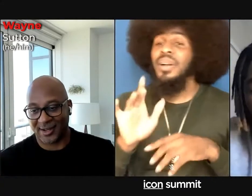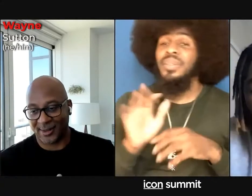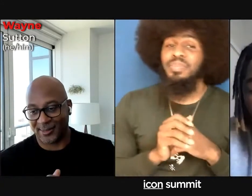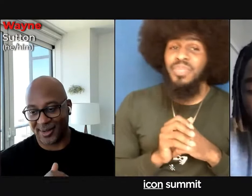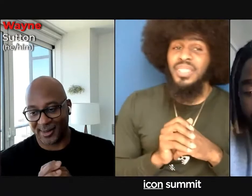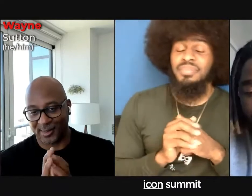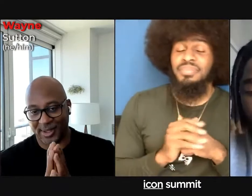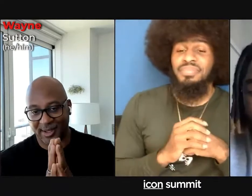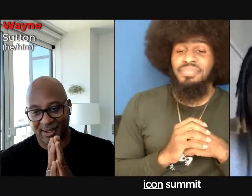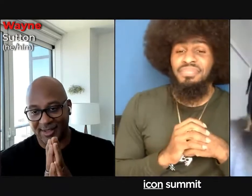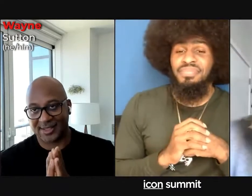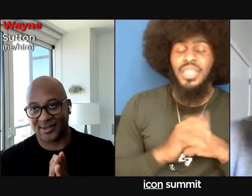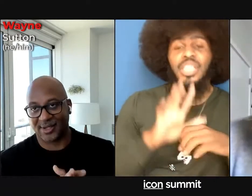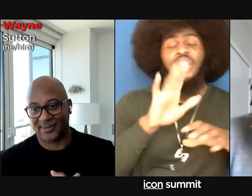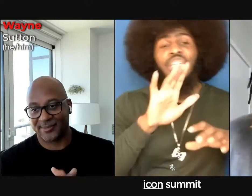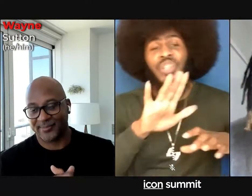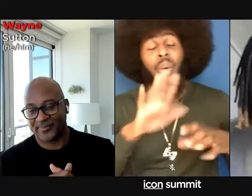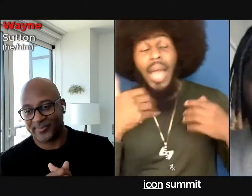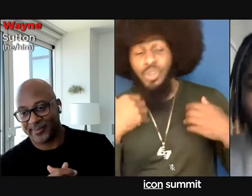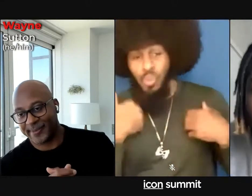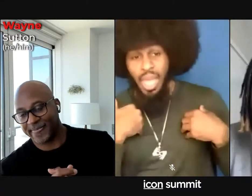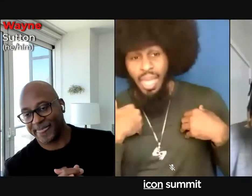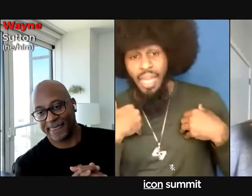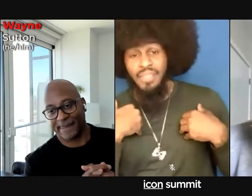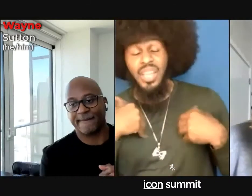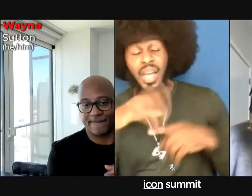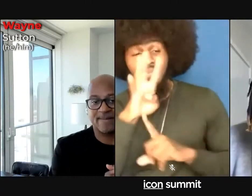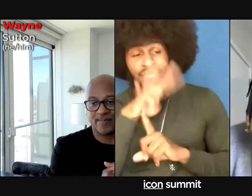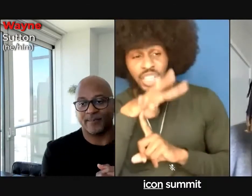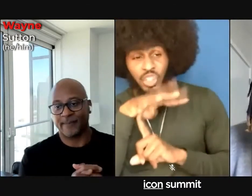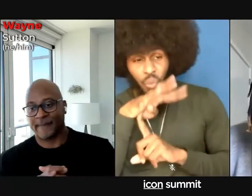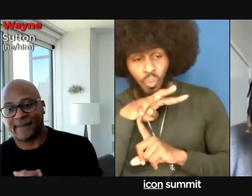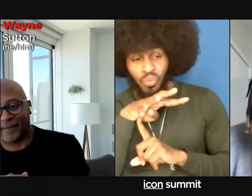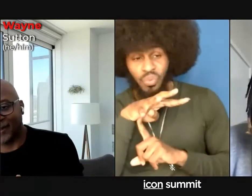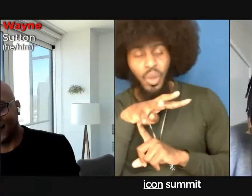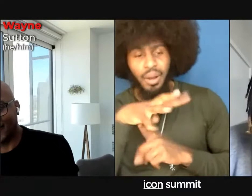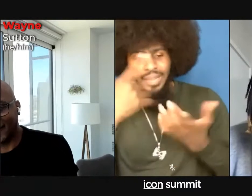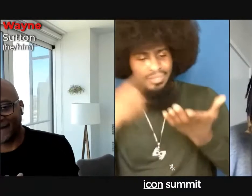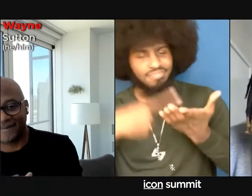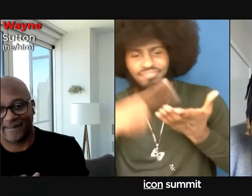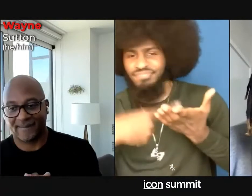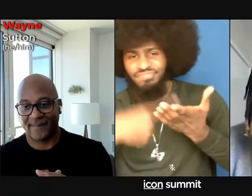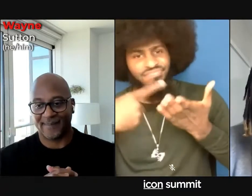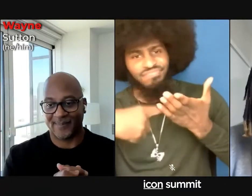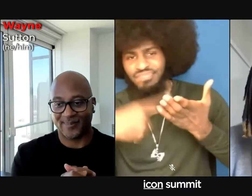I do have a video where I talk exactly about this stuff. So, you can find me on YouTube.